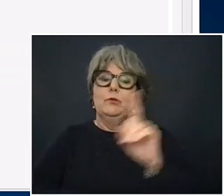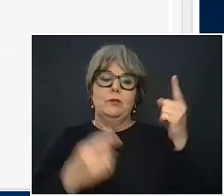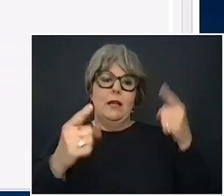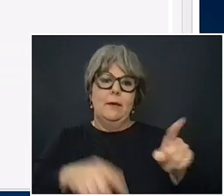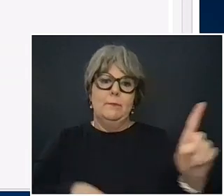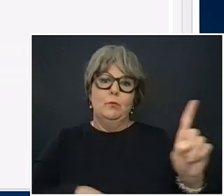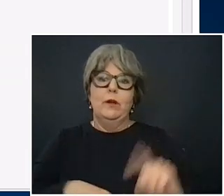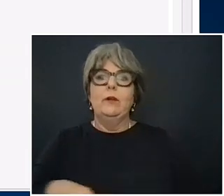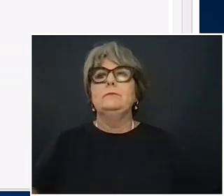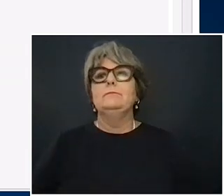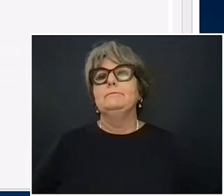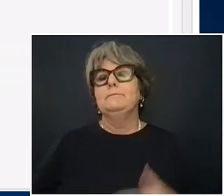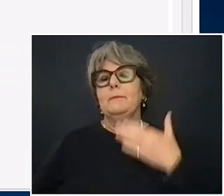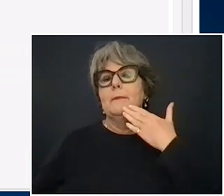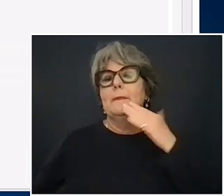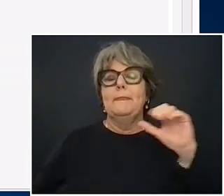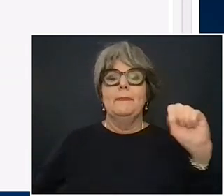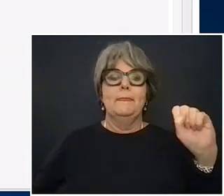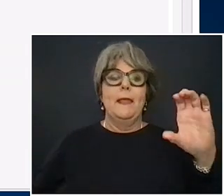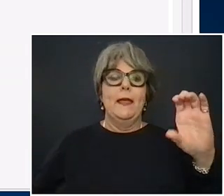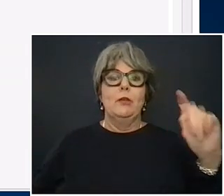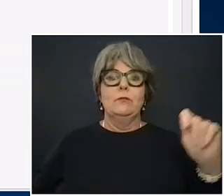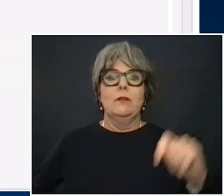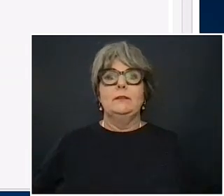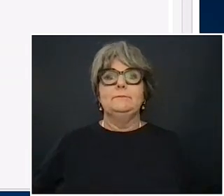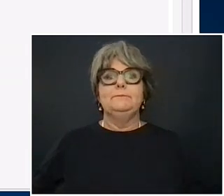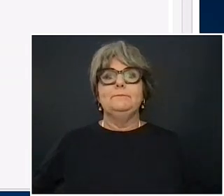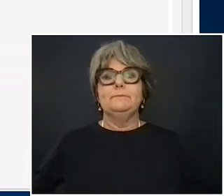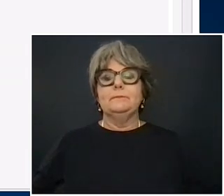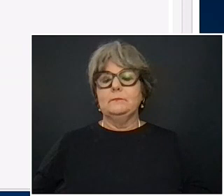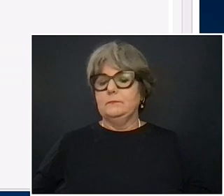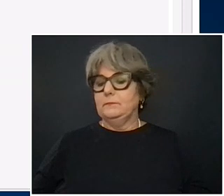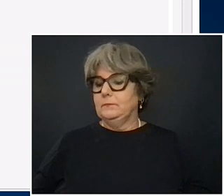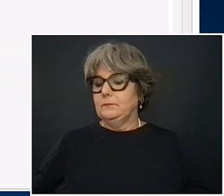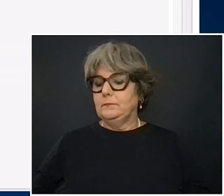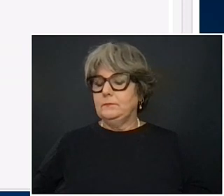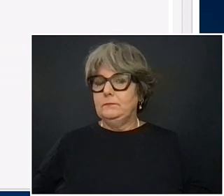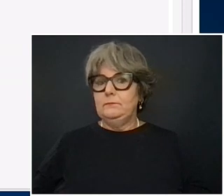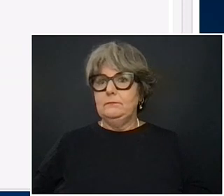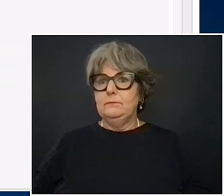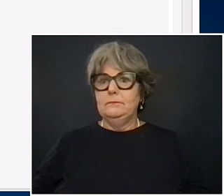Thank you, Scott. Any other comments on the